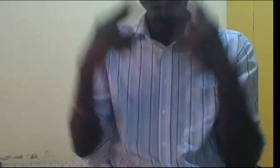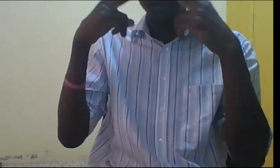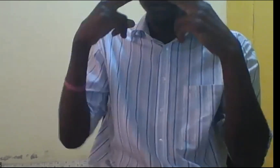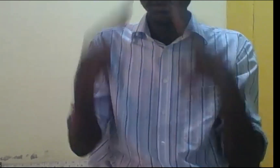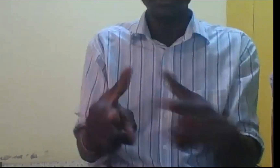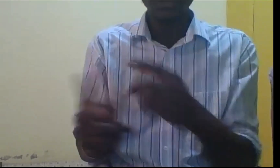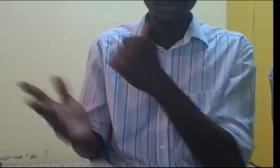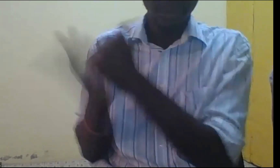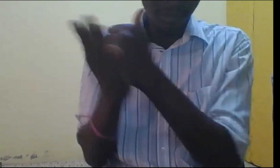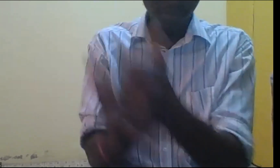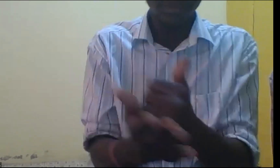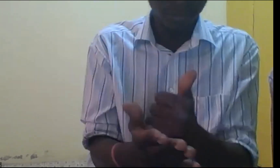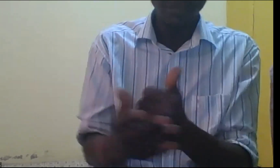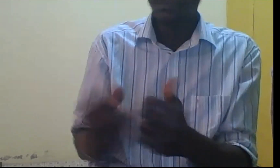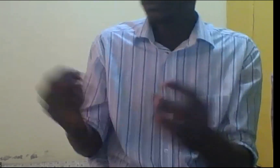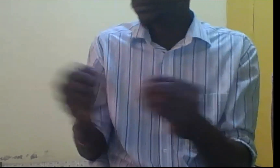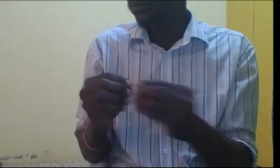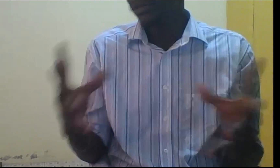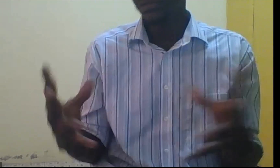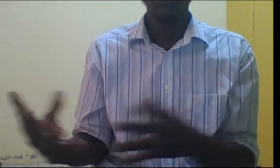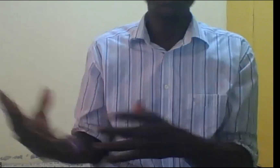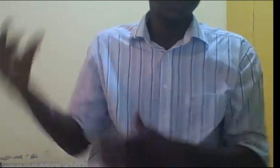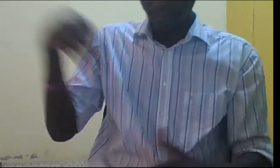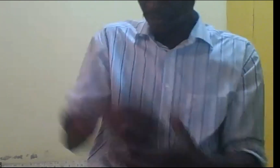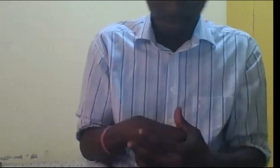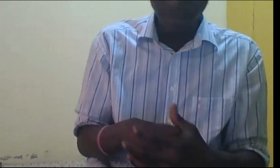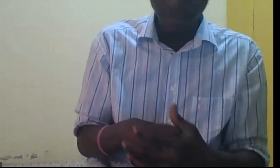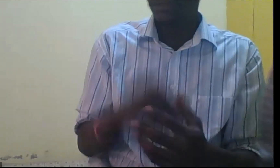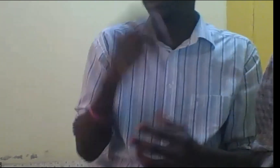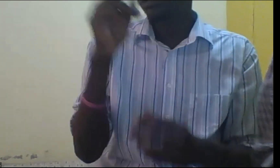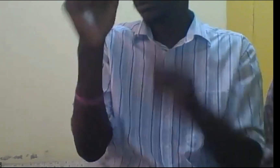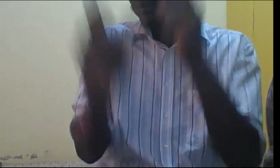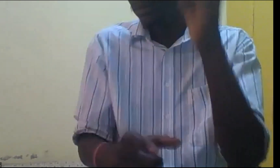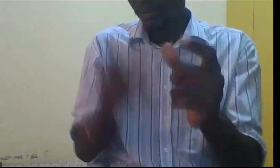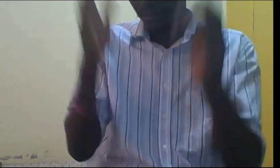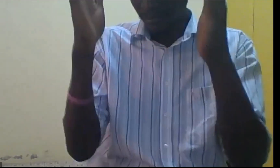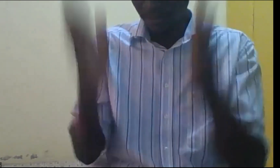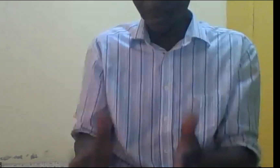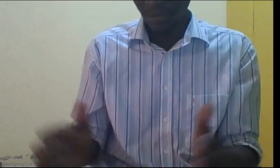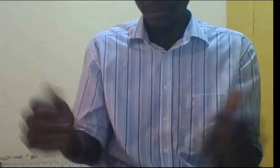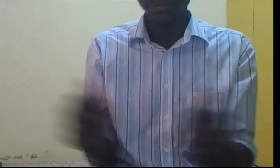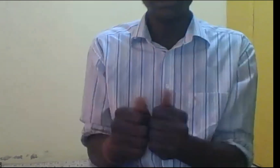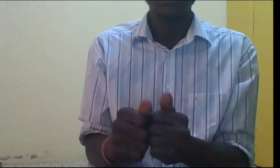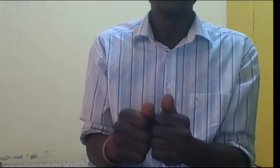I mean, the company really helps a lot to define how we should include business visibility and how they have communicated can come for installing.